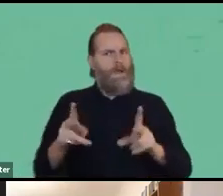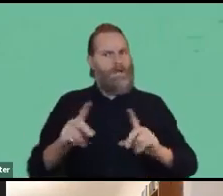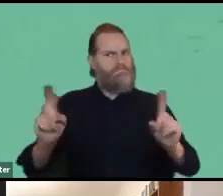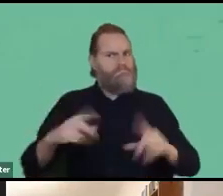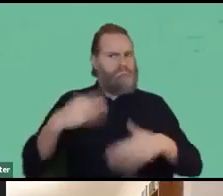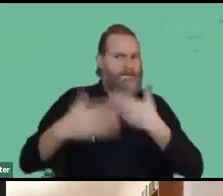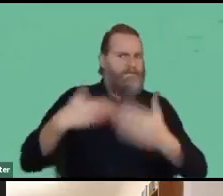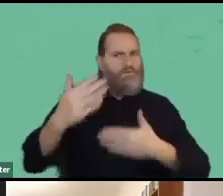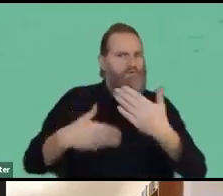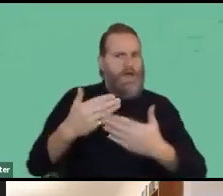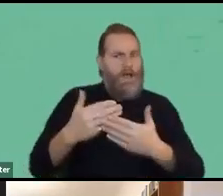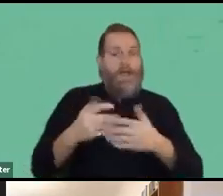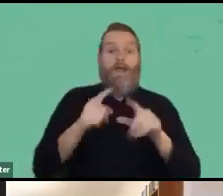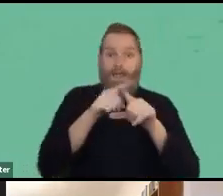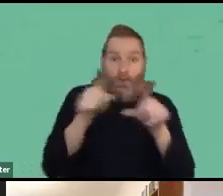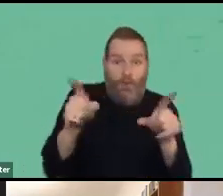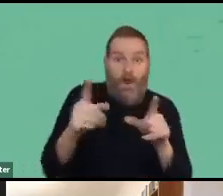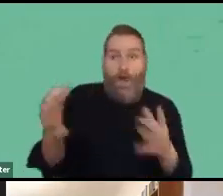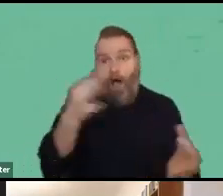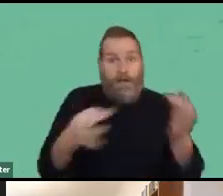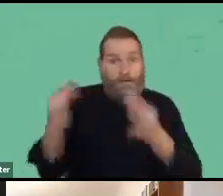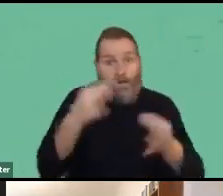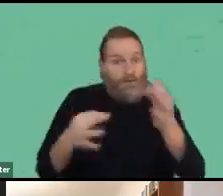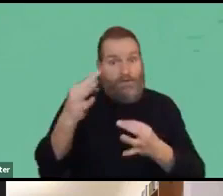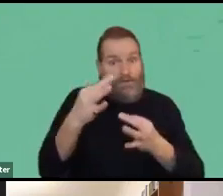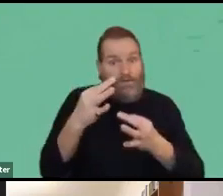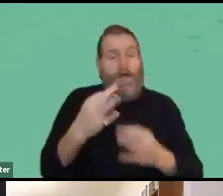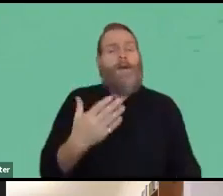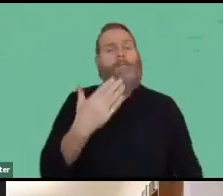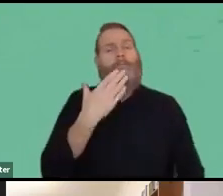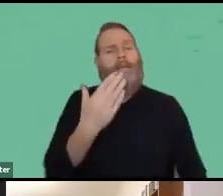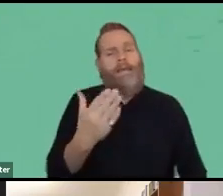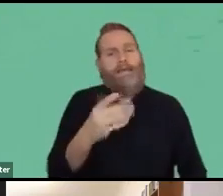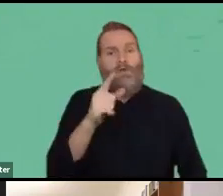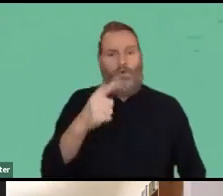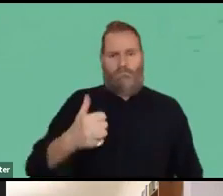and I'd like to remind you to ask to like and share this event so that we can get it out there